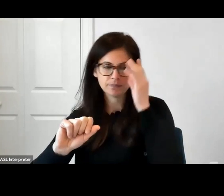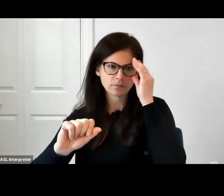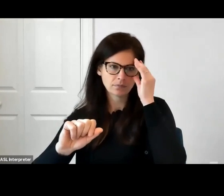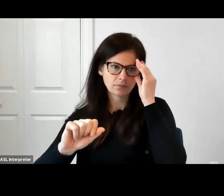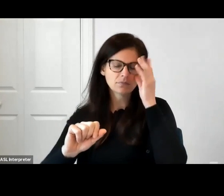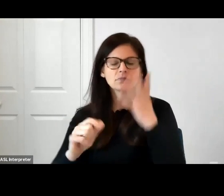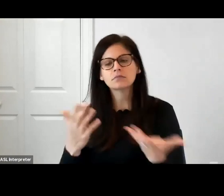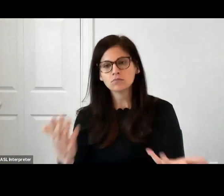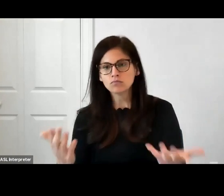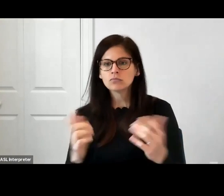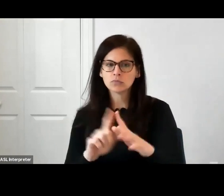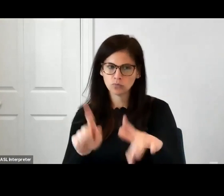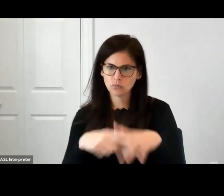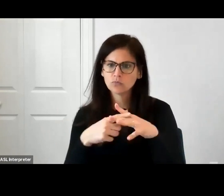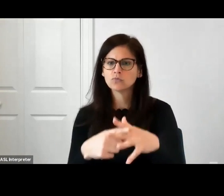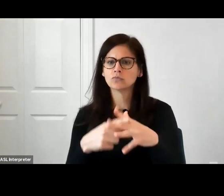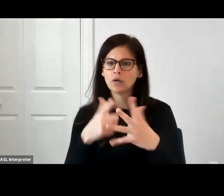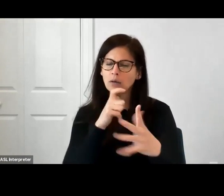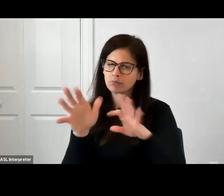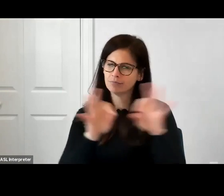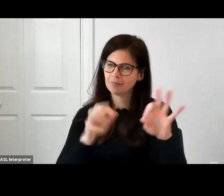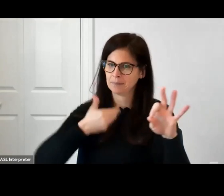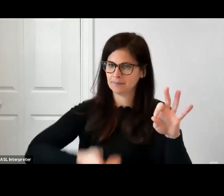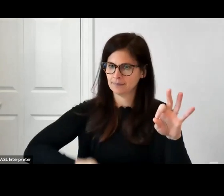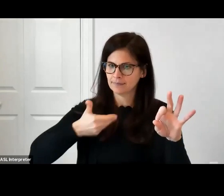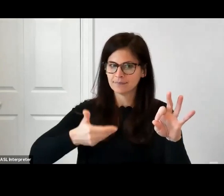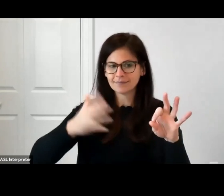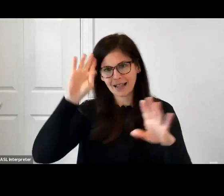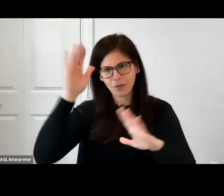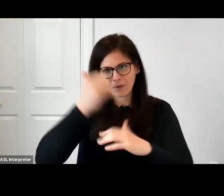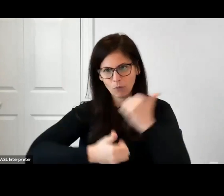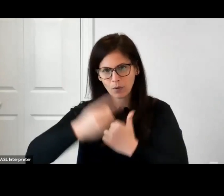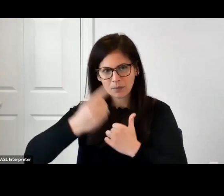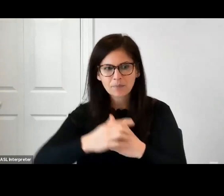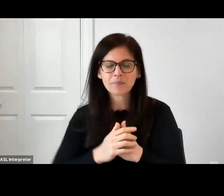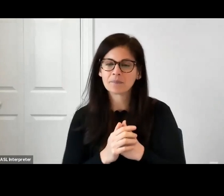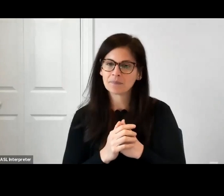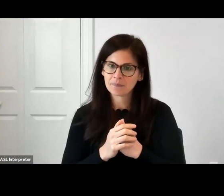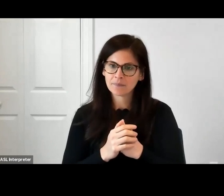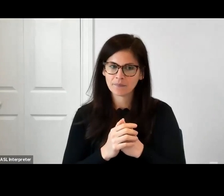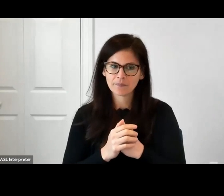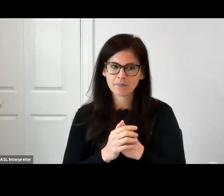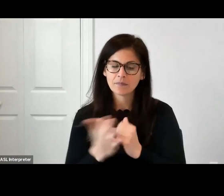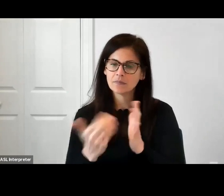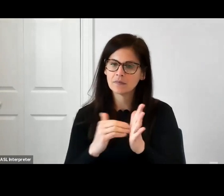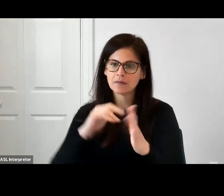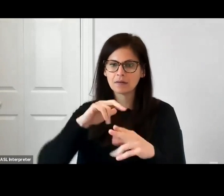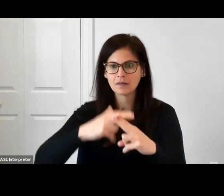I will start by describing myself. Hello, everyone. Again my name is Nicole Agois,